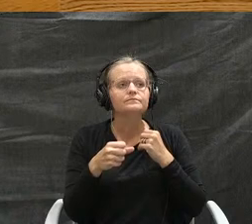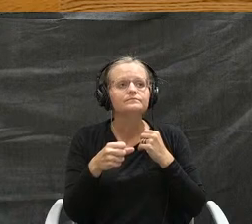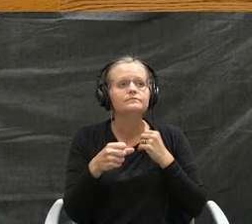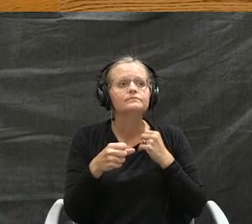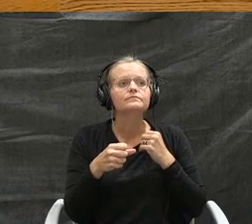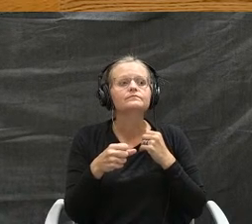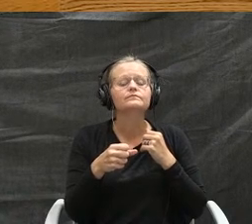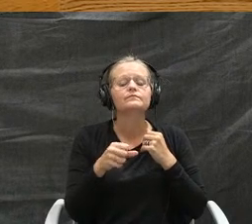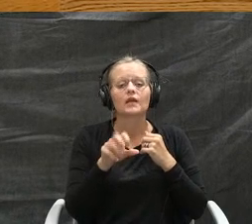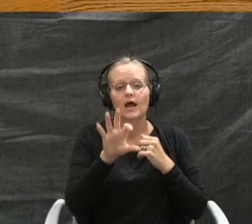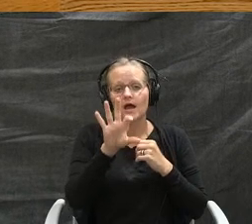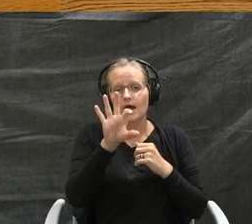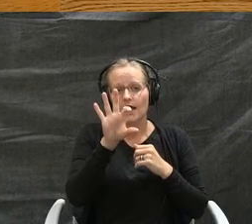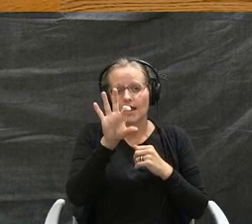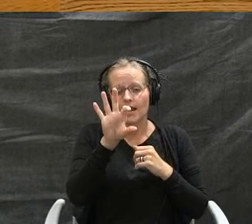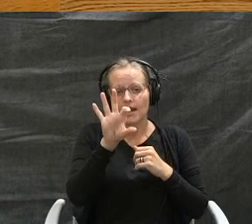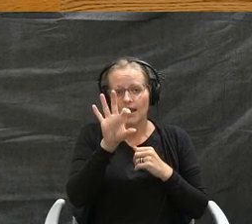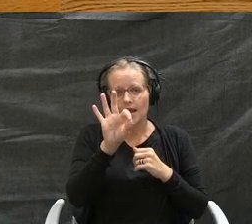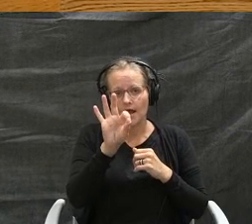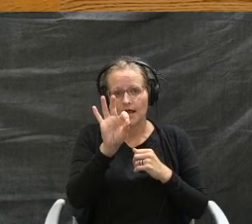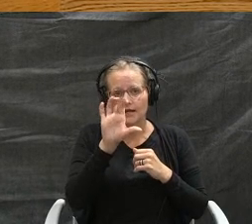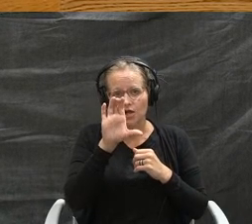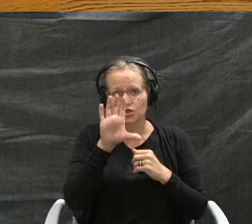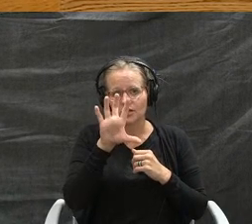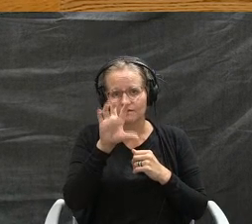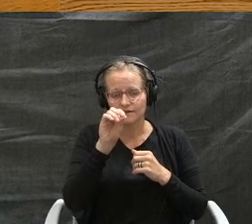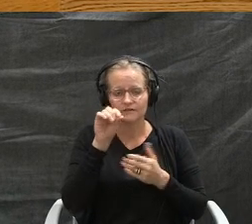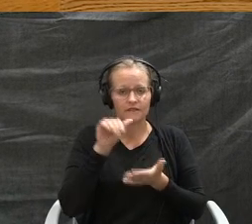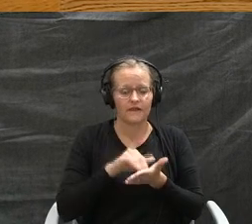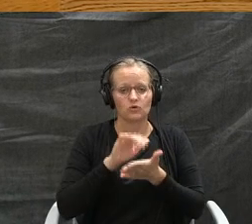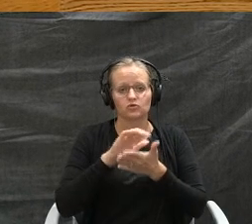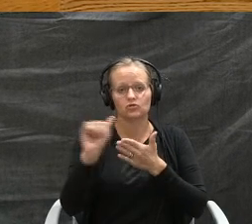this Formula, $950,000 bond is the. Is the.